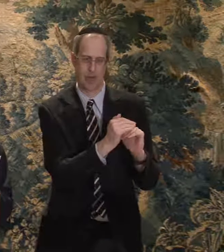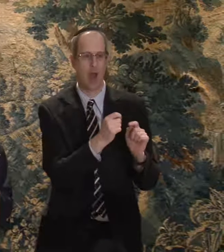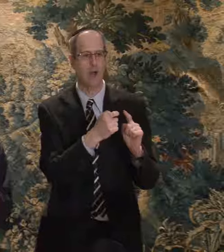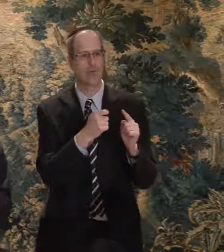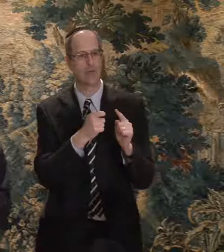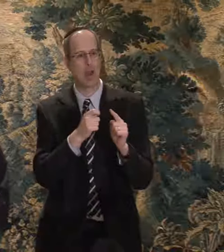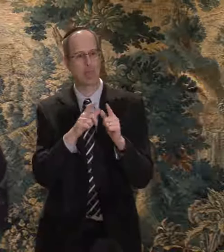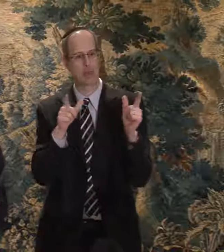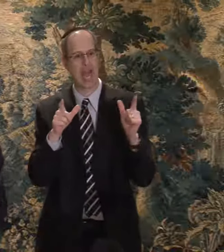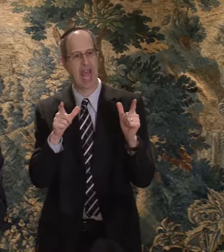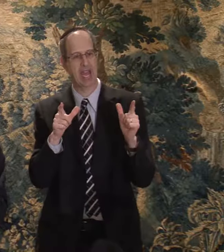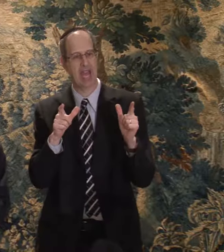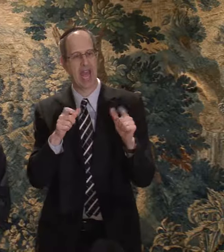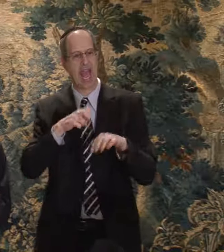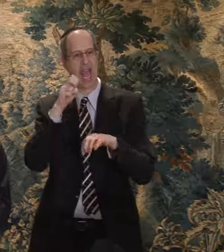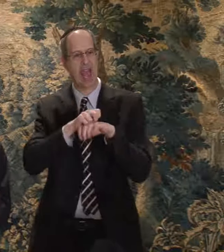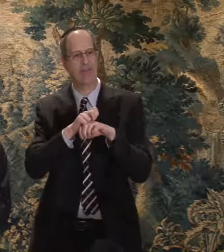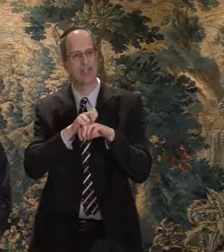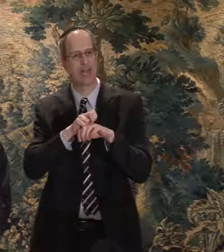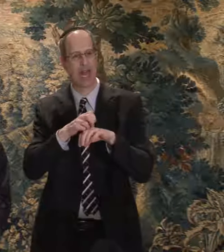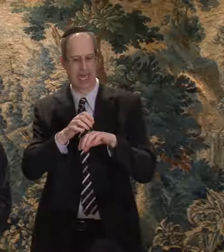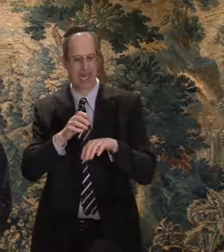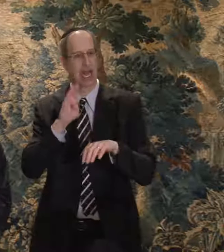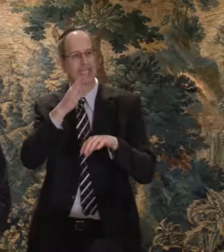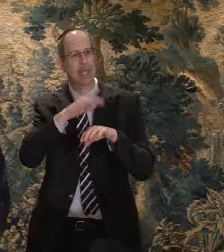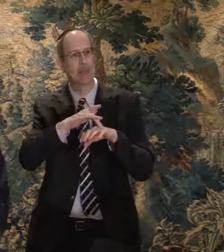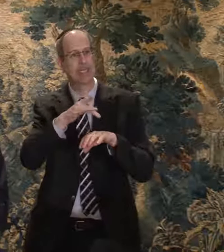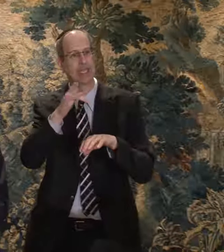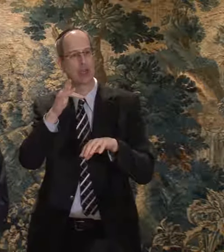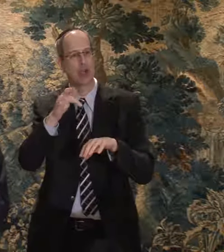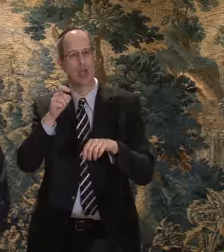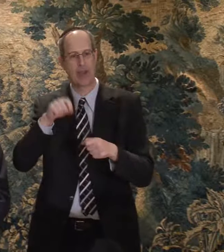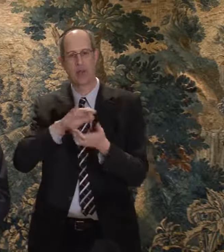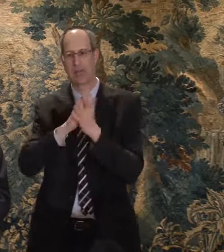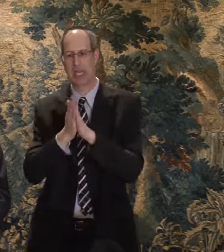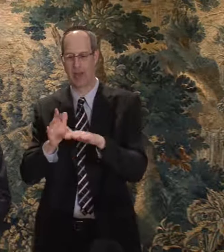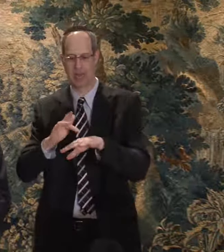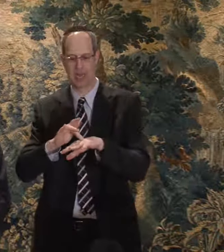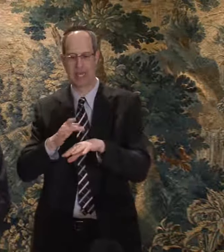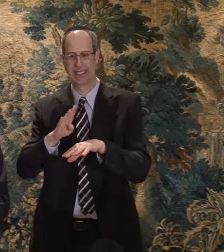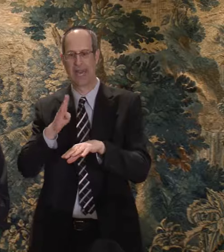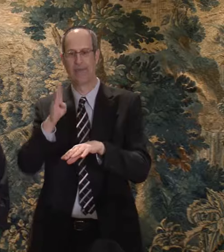Russian Evan Sapir you have to become a sapphire you have to become a diamond